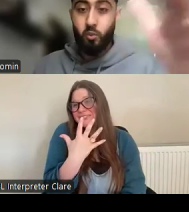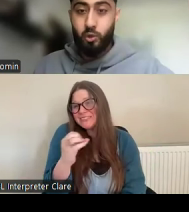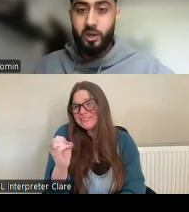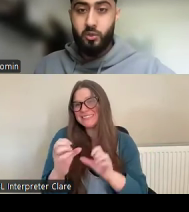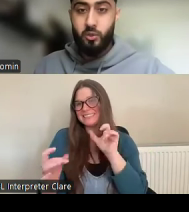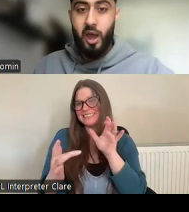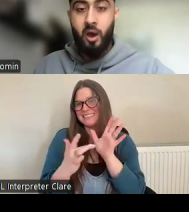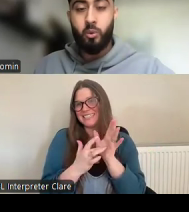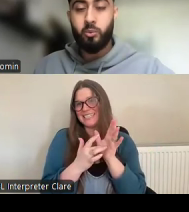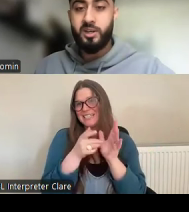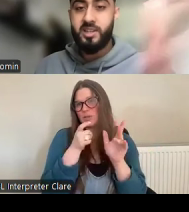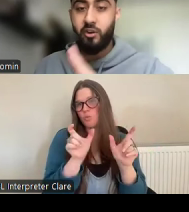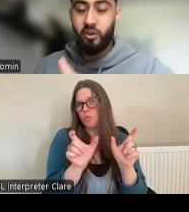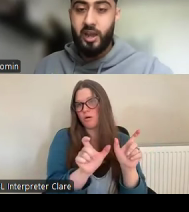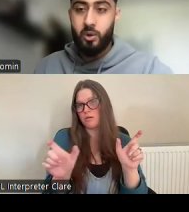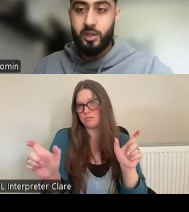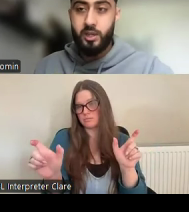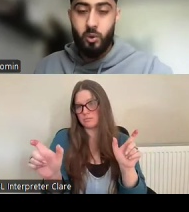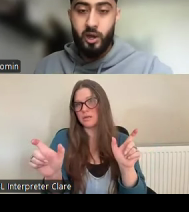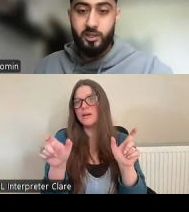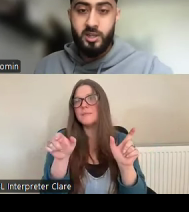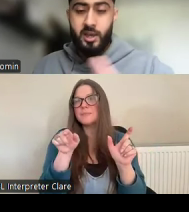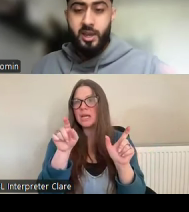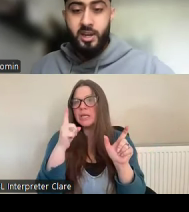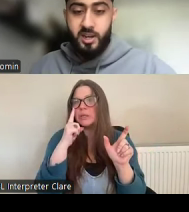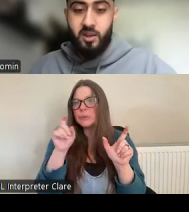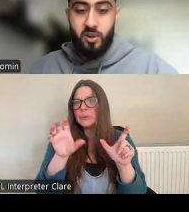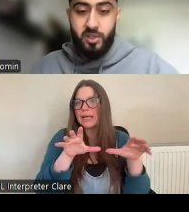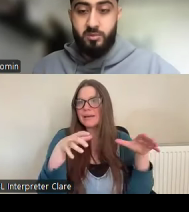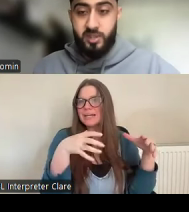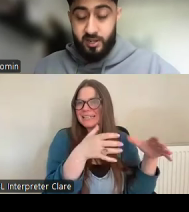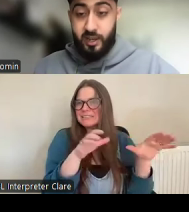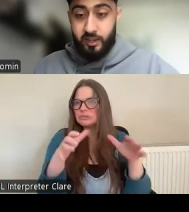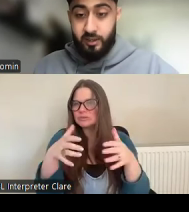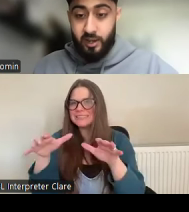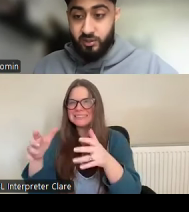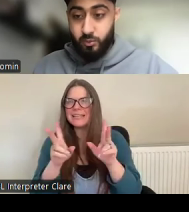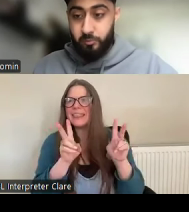We'll look at how we want to segregate our keywords into different themes in a second as well.